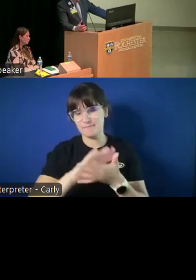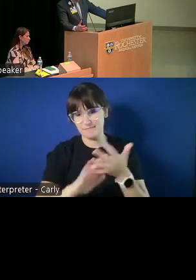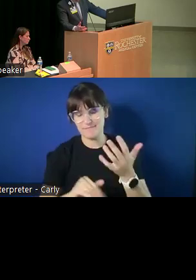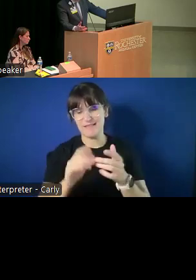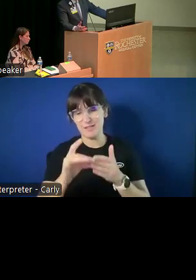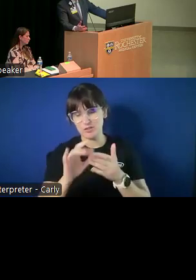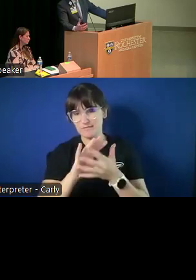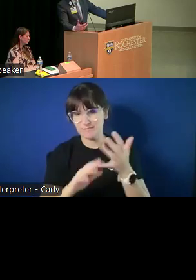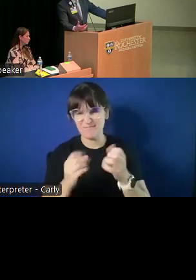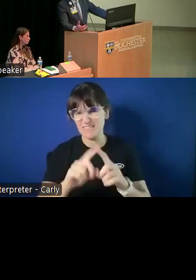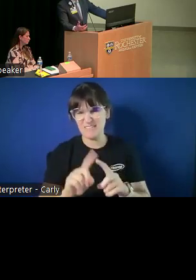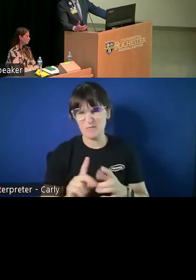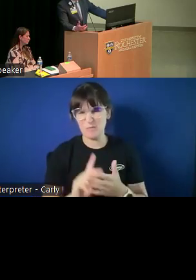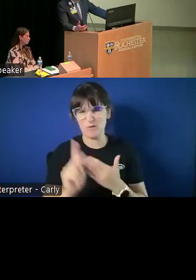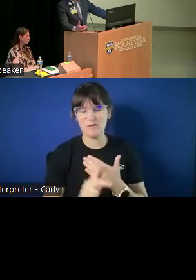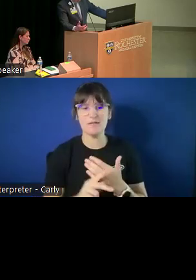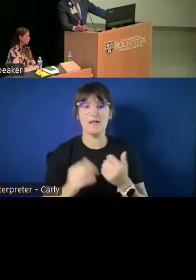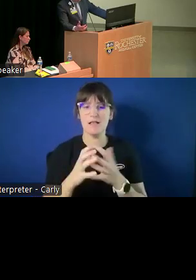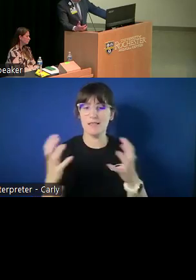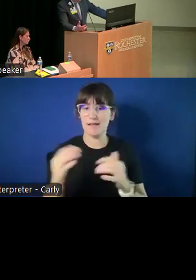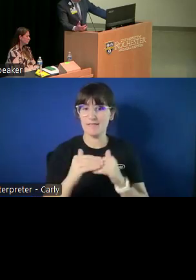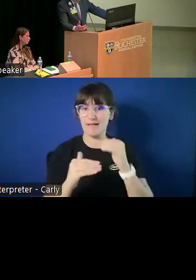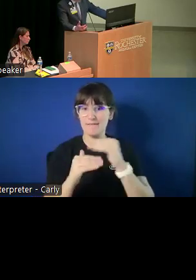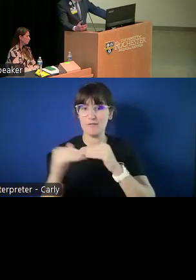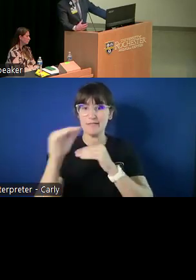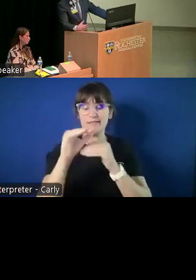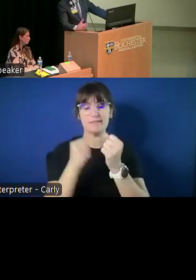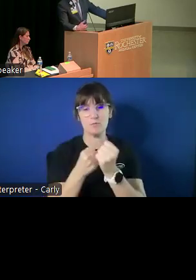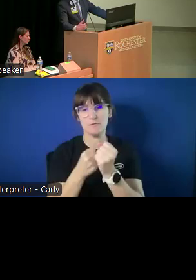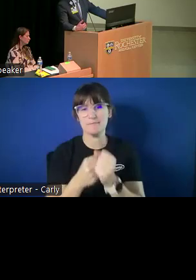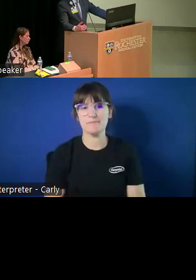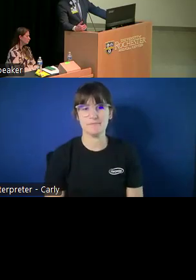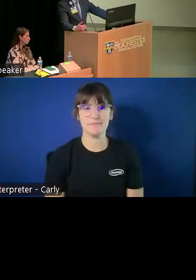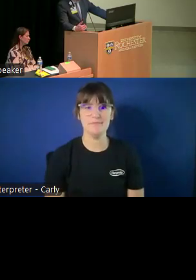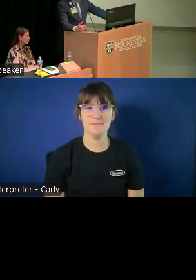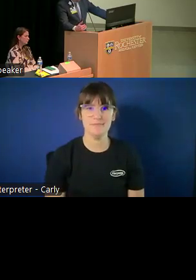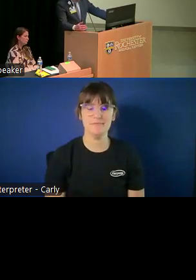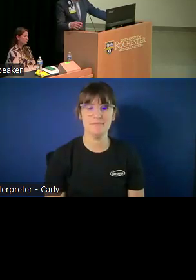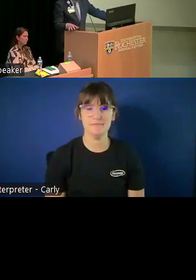learning experience with a lot of scaffolding and support in addition to including clinical